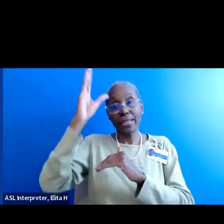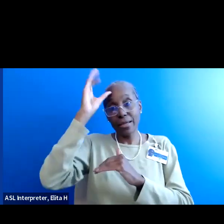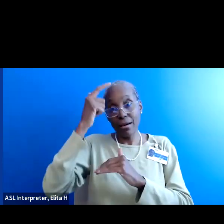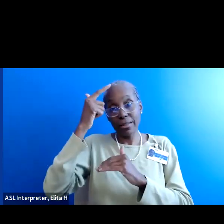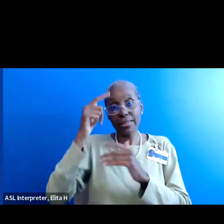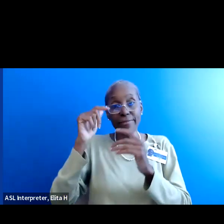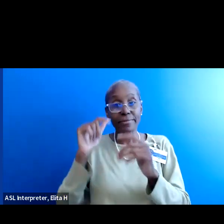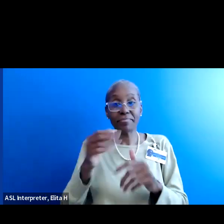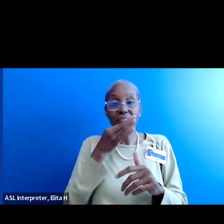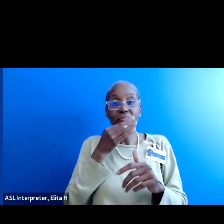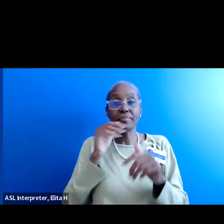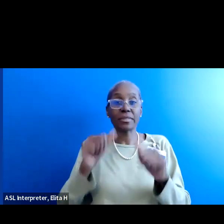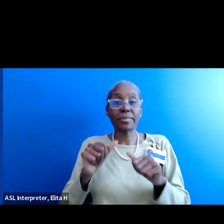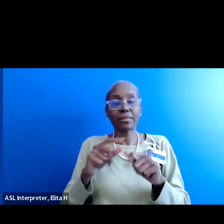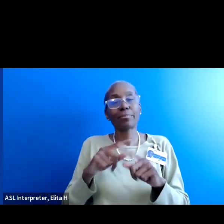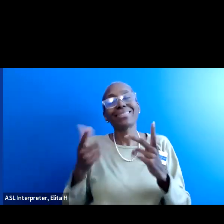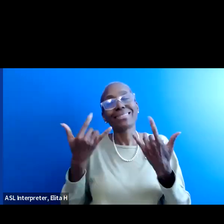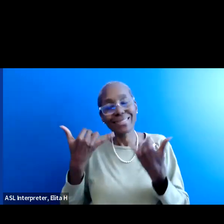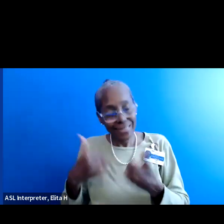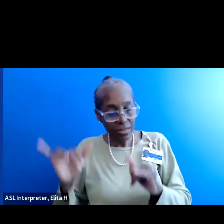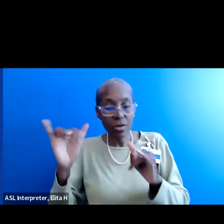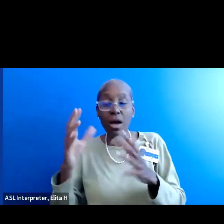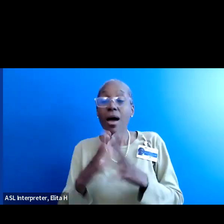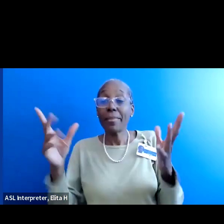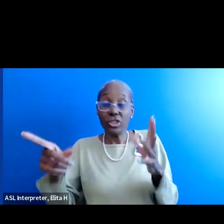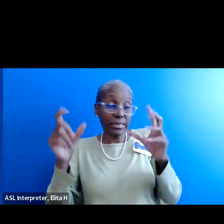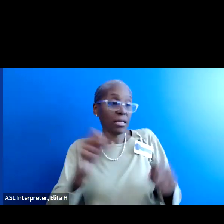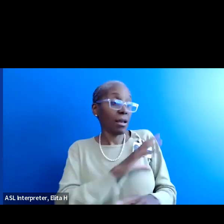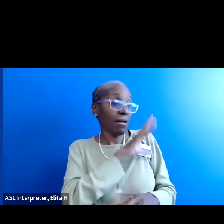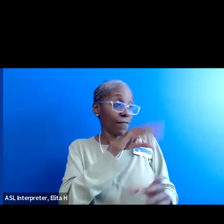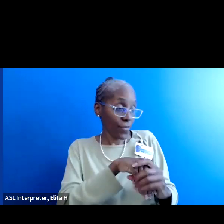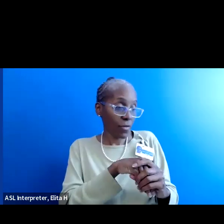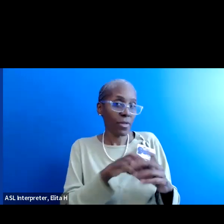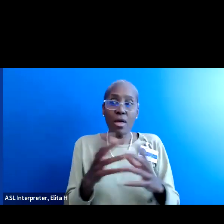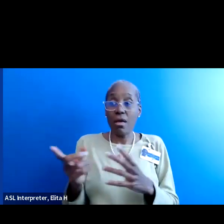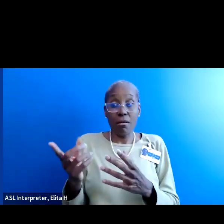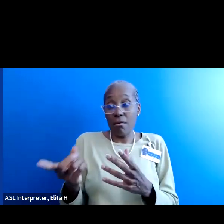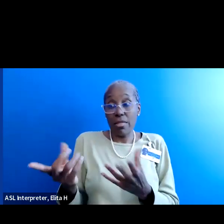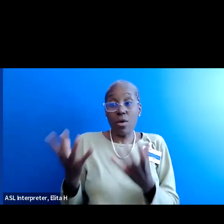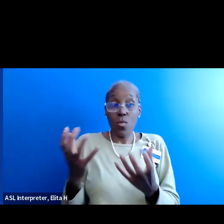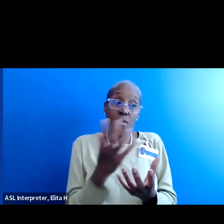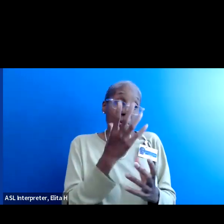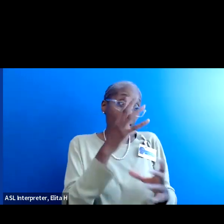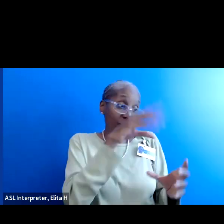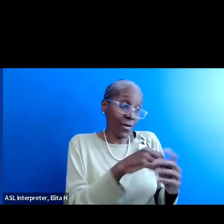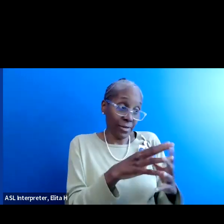to the ability they can and frankly, as much as they want to in their daily care and life decisions.